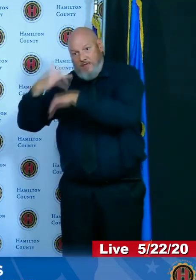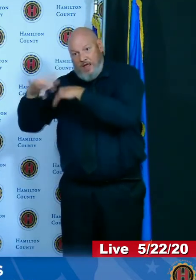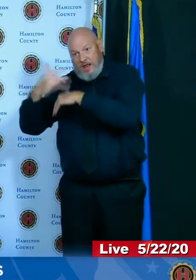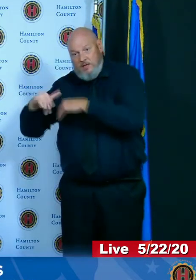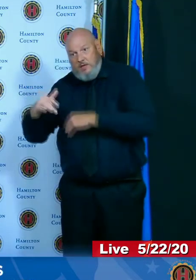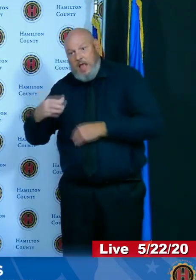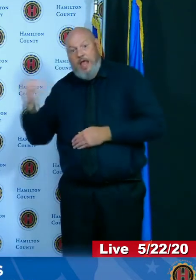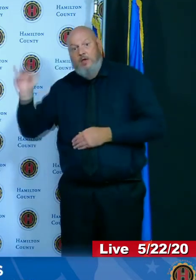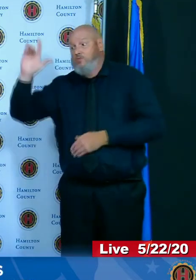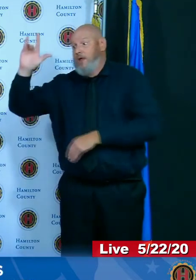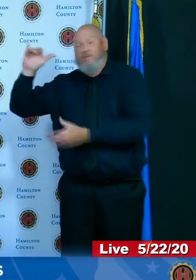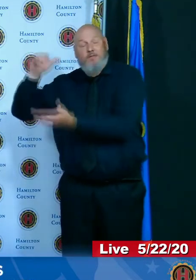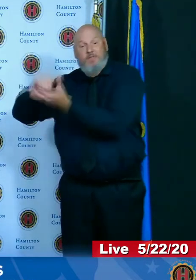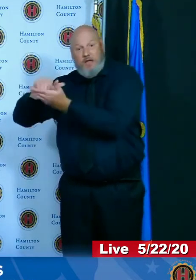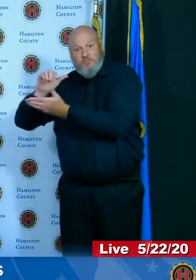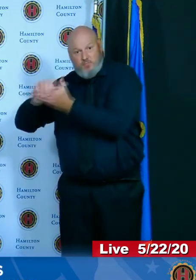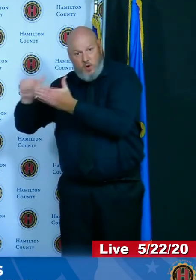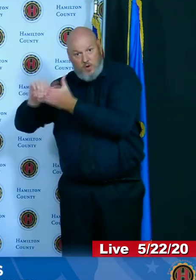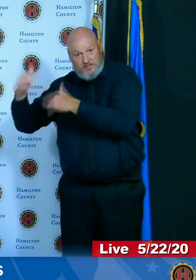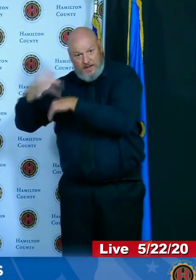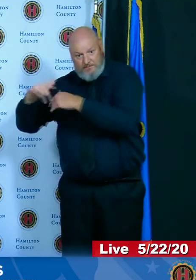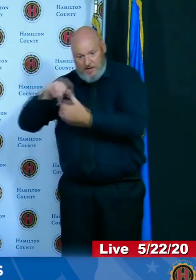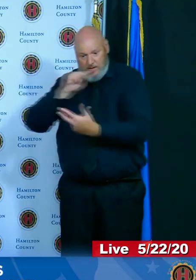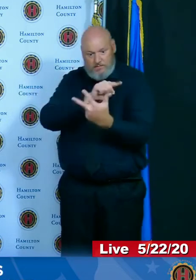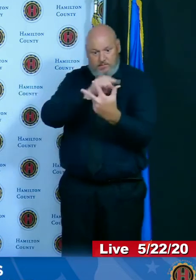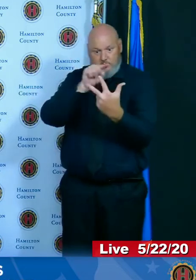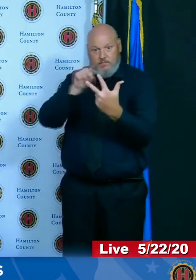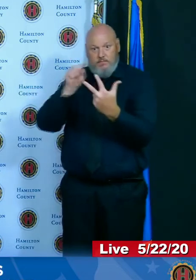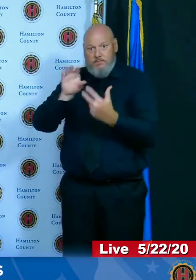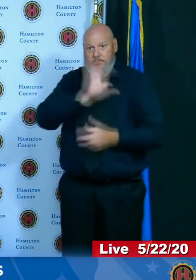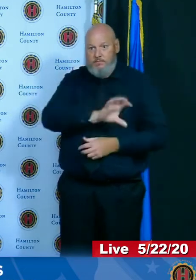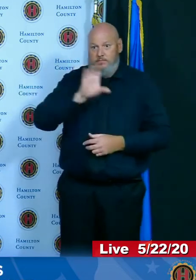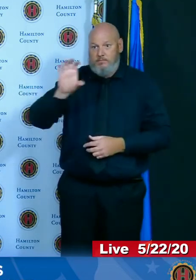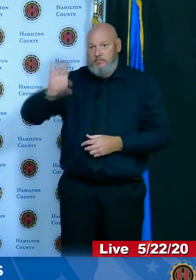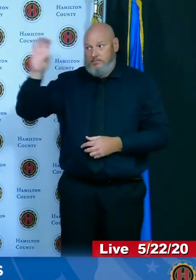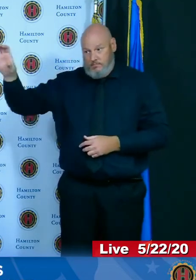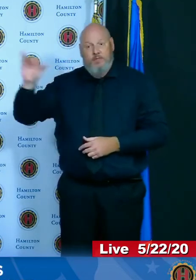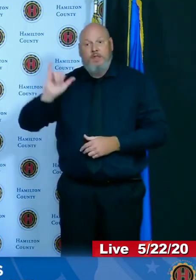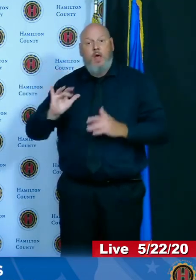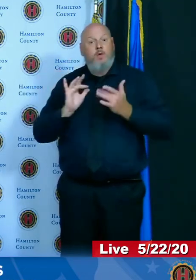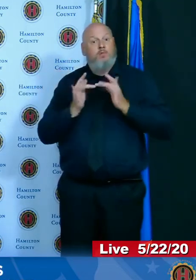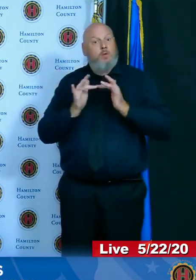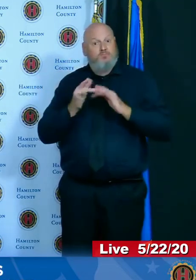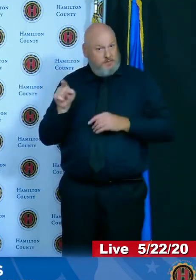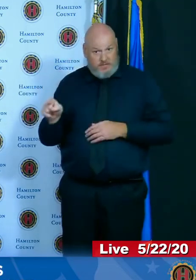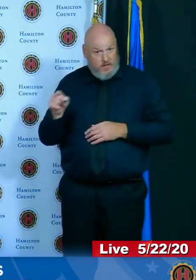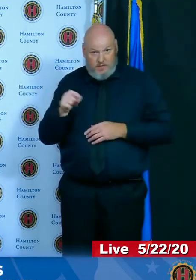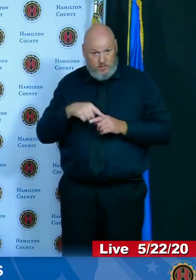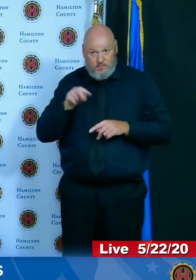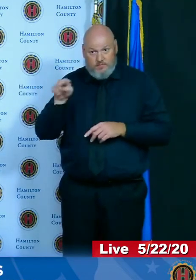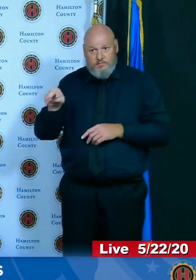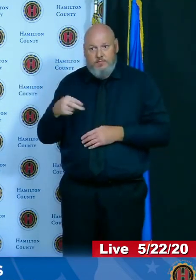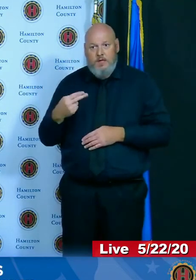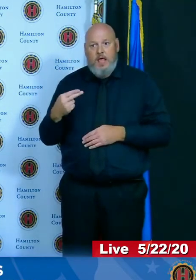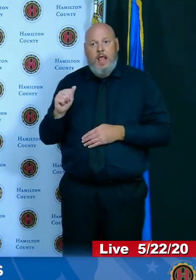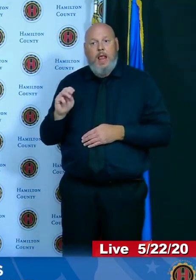you're gonna find all this information in detail and get a better understanding of the program and whether or not the small business that you know of